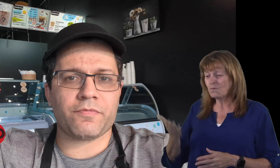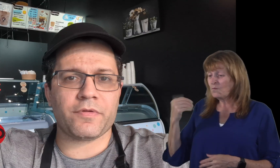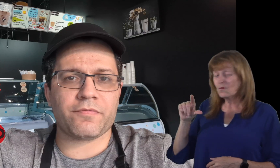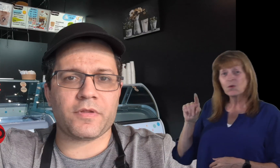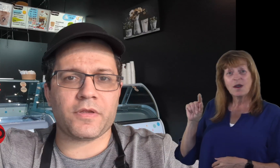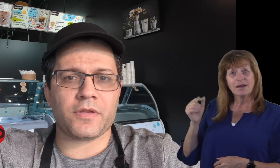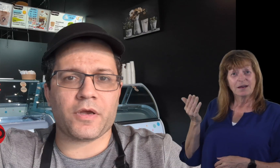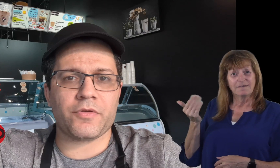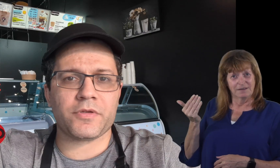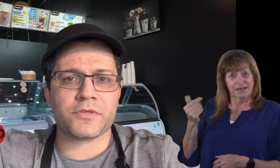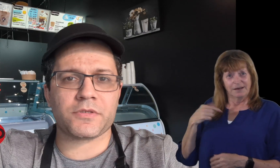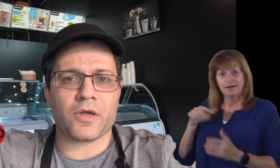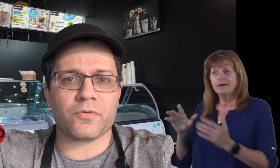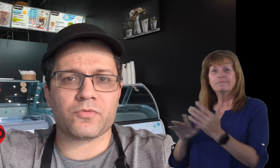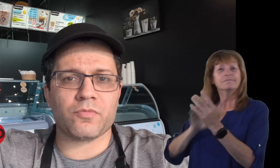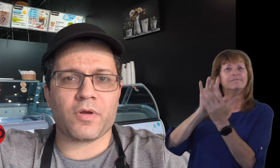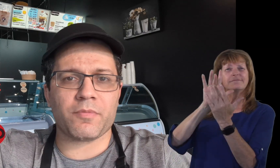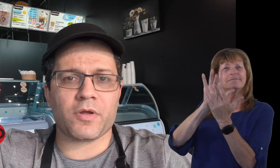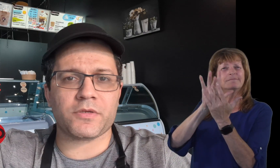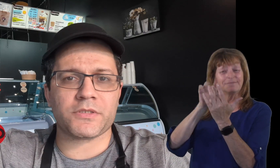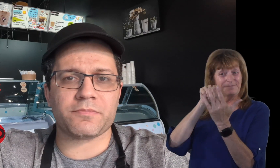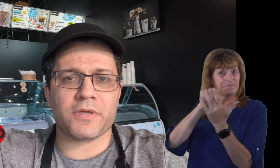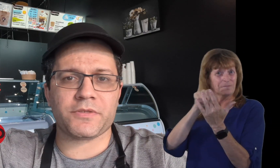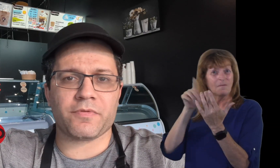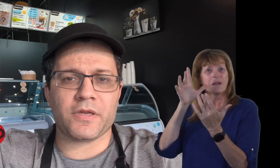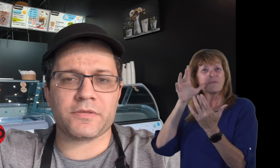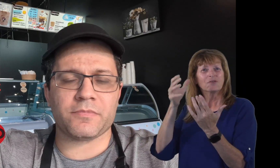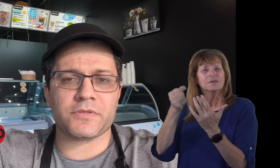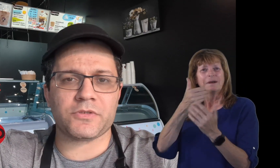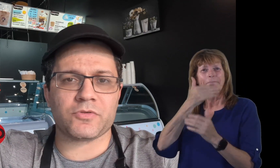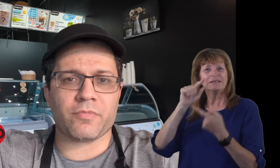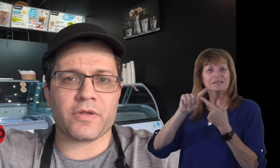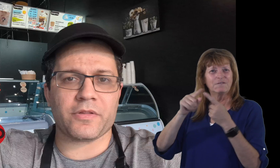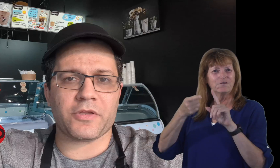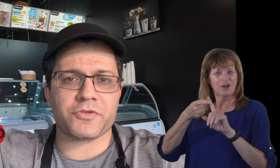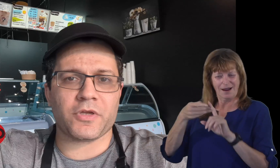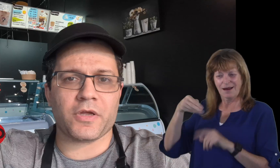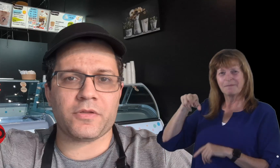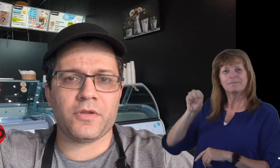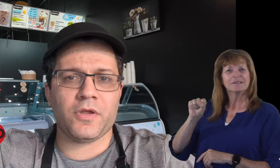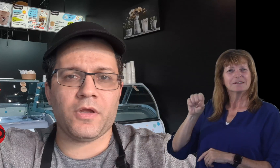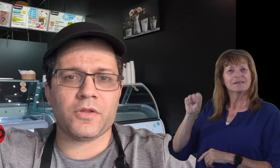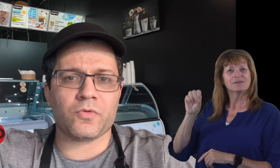In 2015, I reached out to my mother's best friend, Mrs. Somaya Dachan,